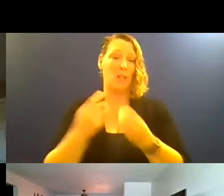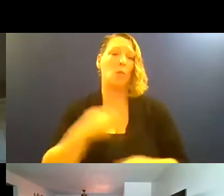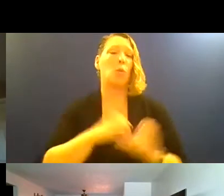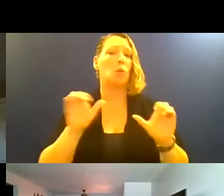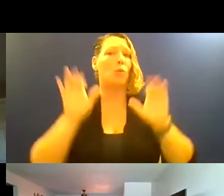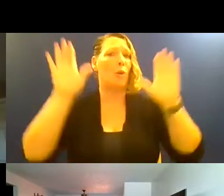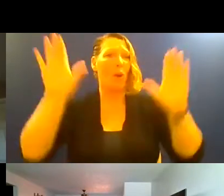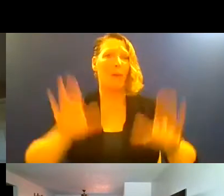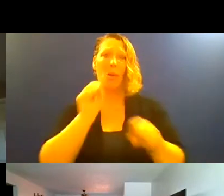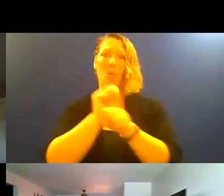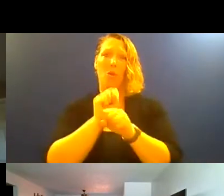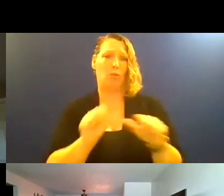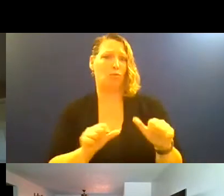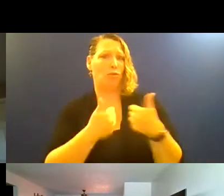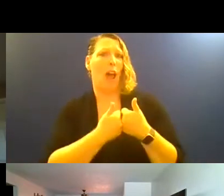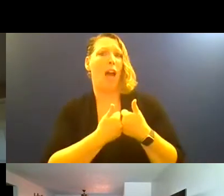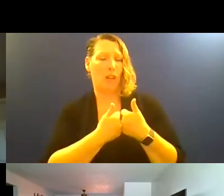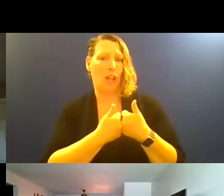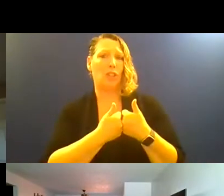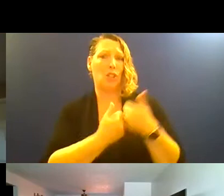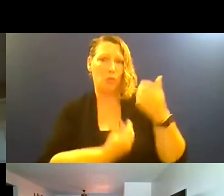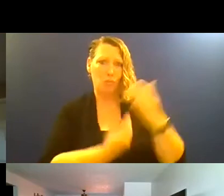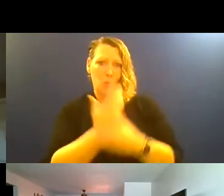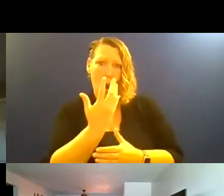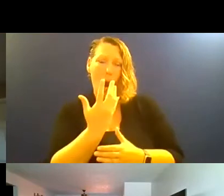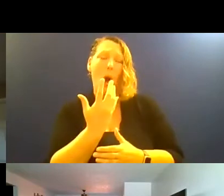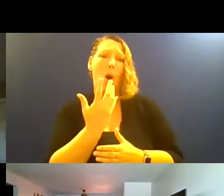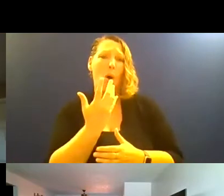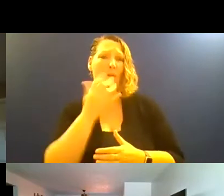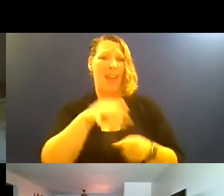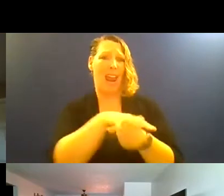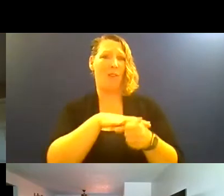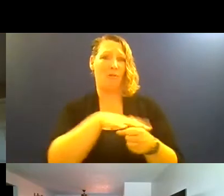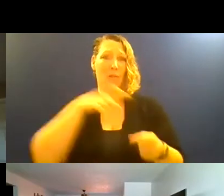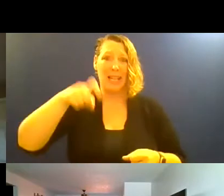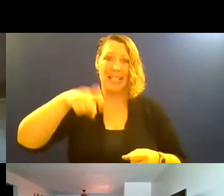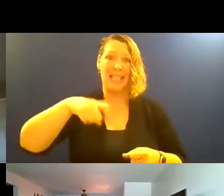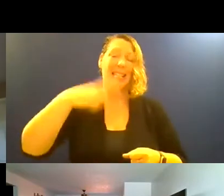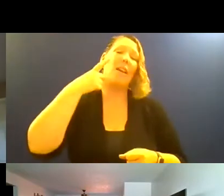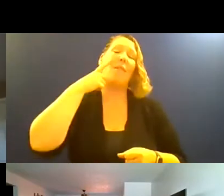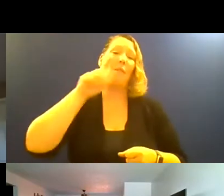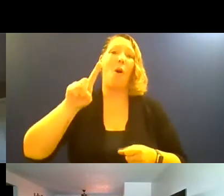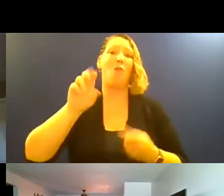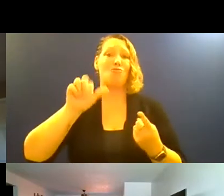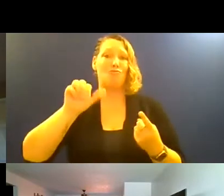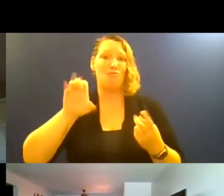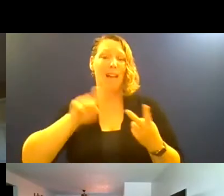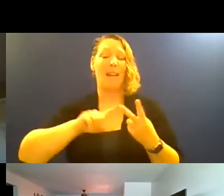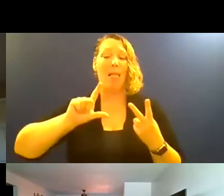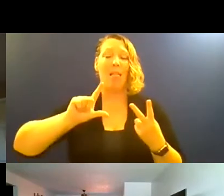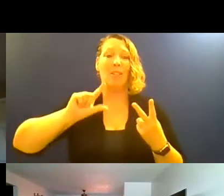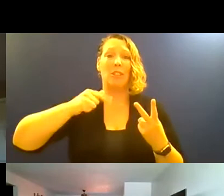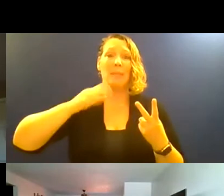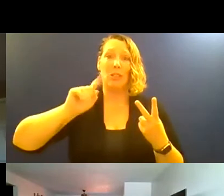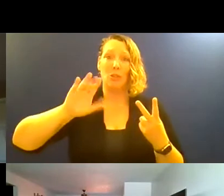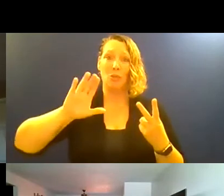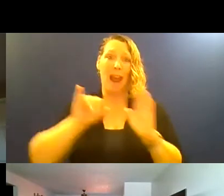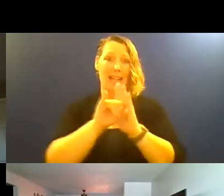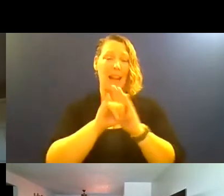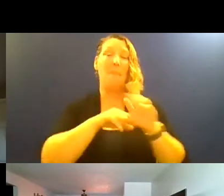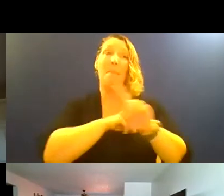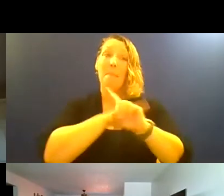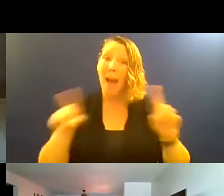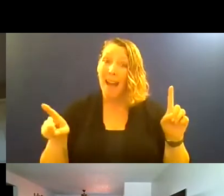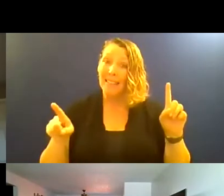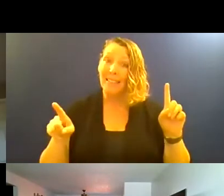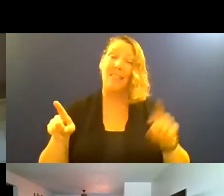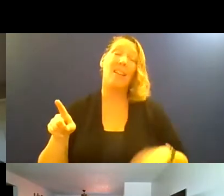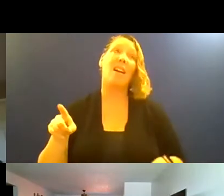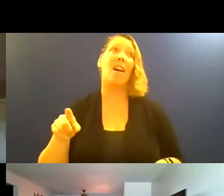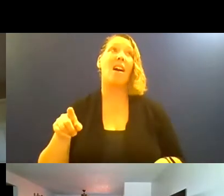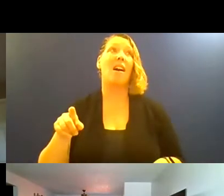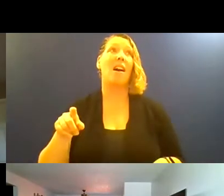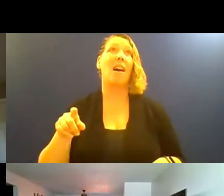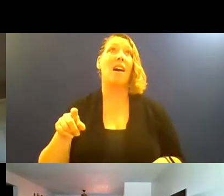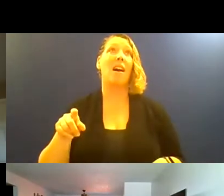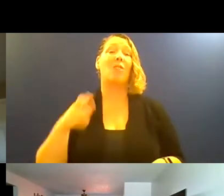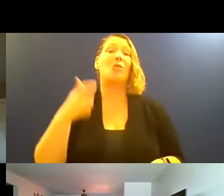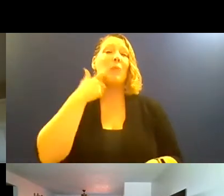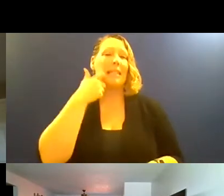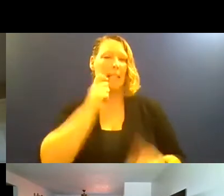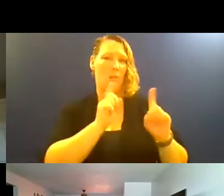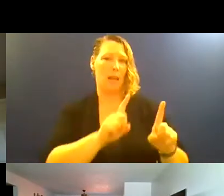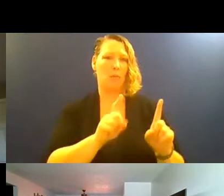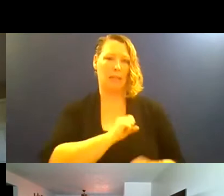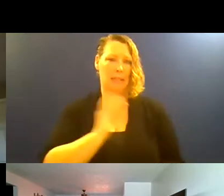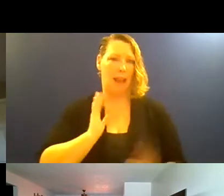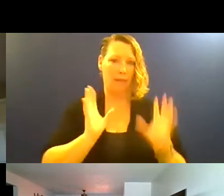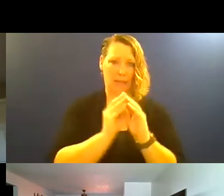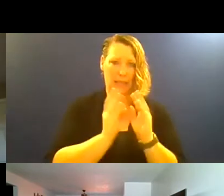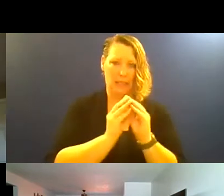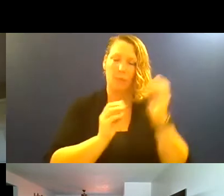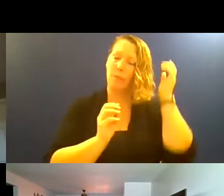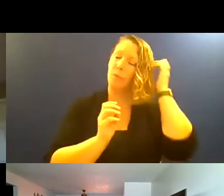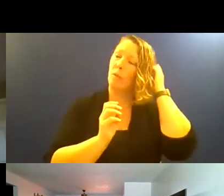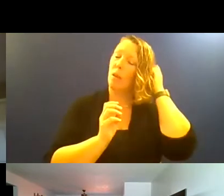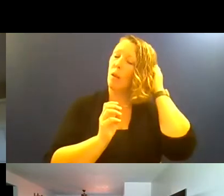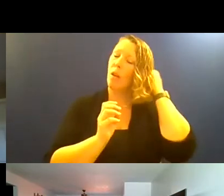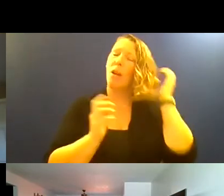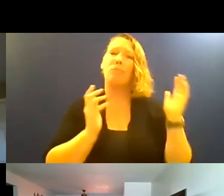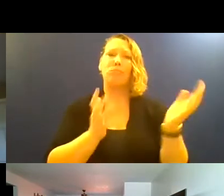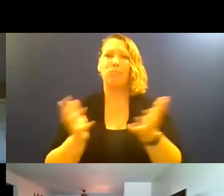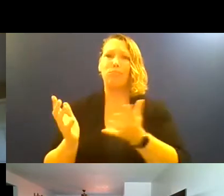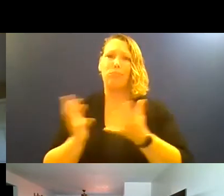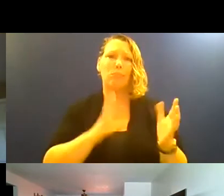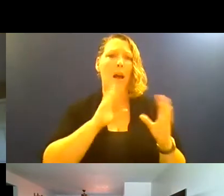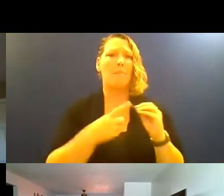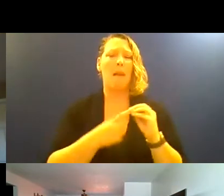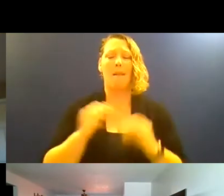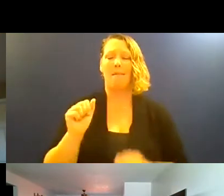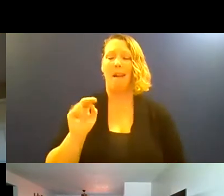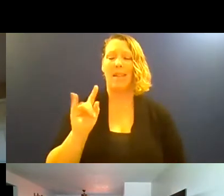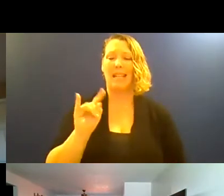we're doing some great work to challenge ourselves to grow in the areas that we need to around the intersection of race and LGBTQ+ identity. But recently I was in a staff meeting, and was talking about several of the new affinity groups that we're